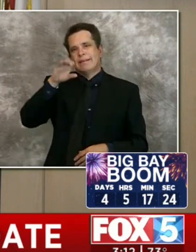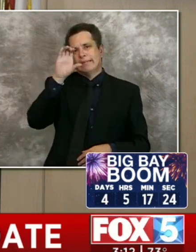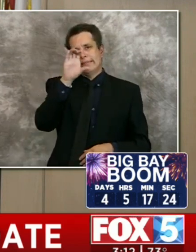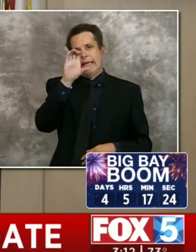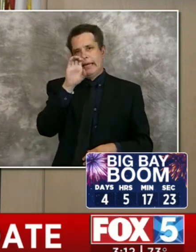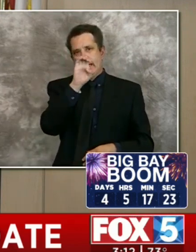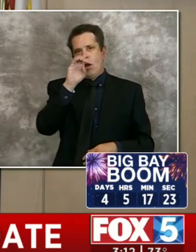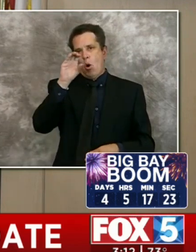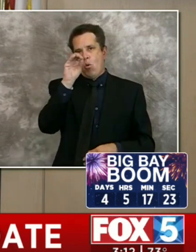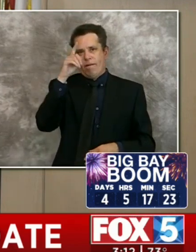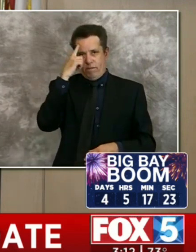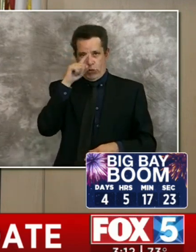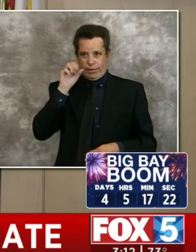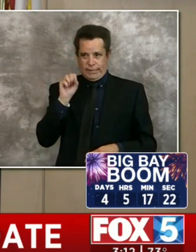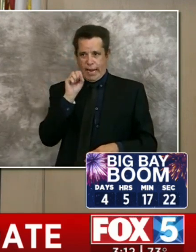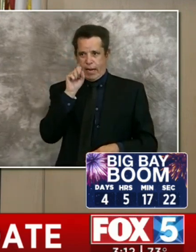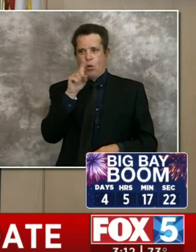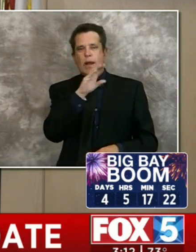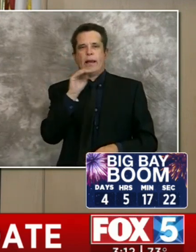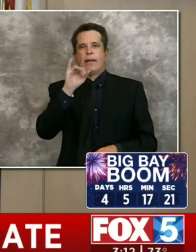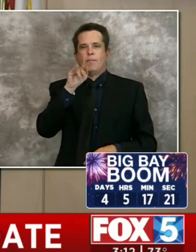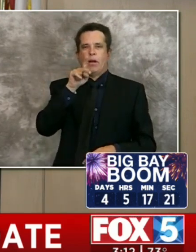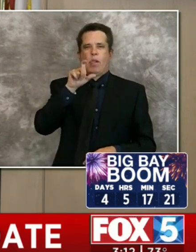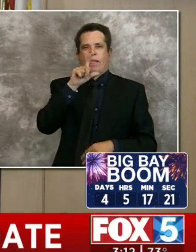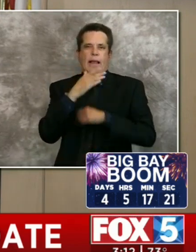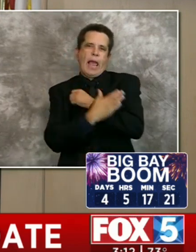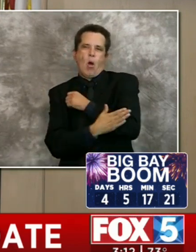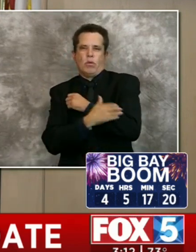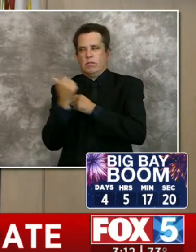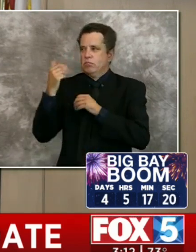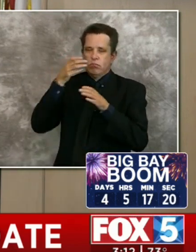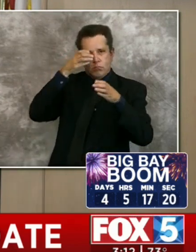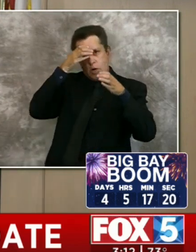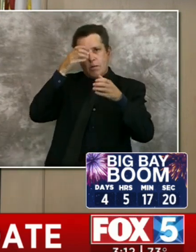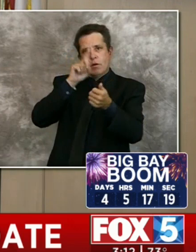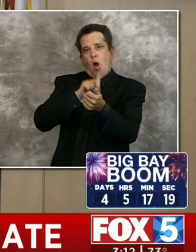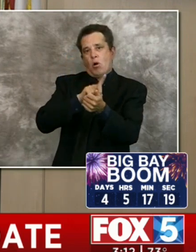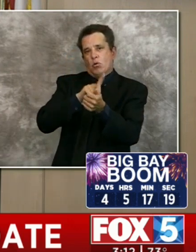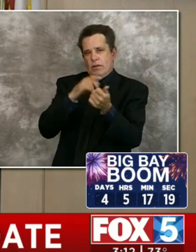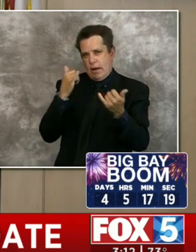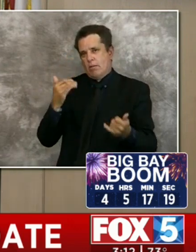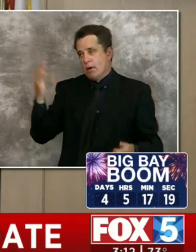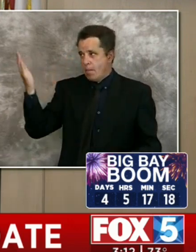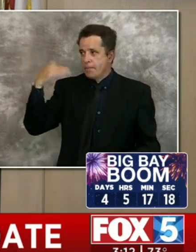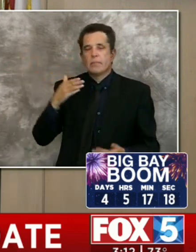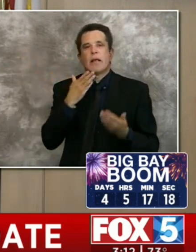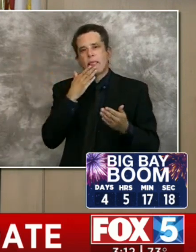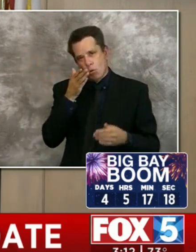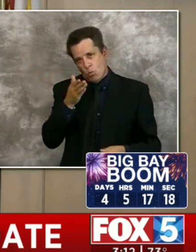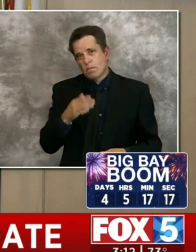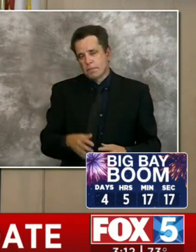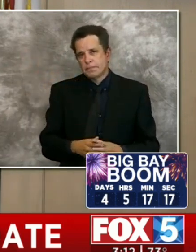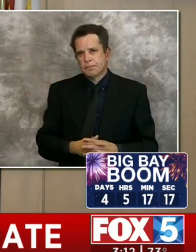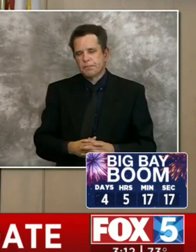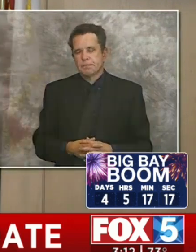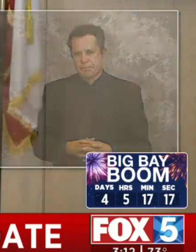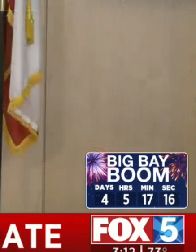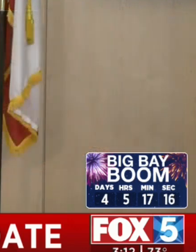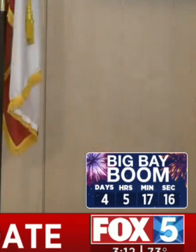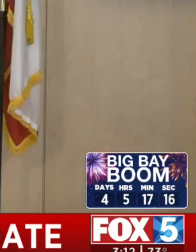TO THE PODIUM. DEMETRIUS WHO'S THE PRESIDENT AND CEO OF THE HOSPITAL ASSOCIATION OF SAN DIEGO AND IMPERIAL COUNTIES.